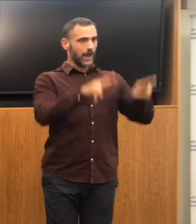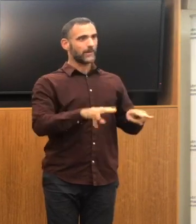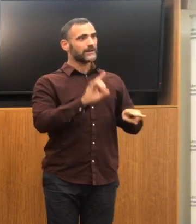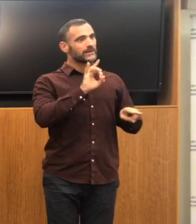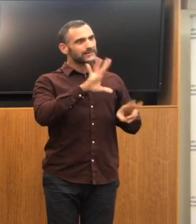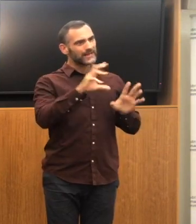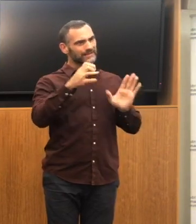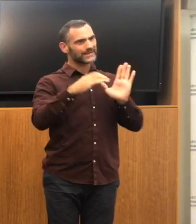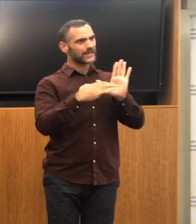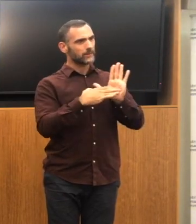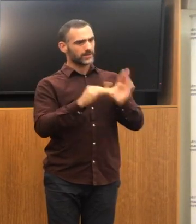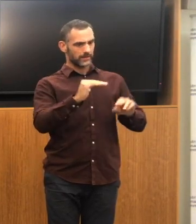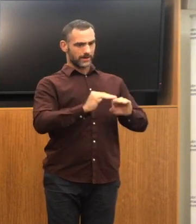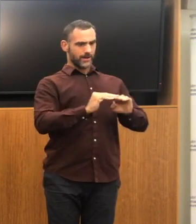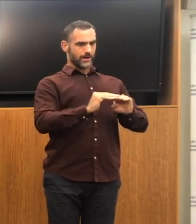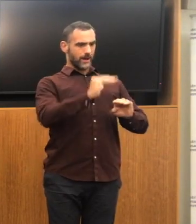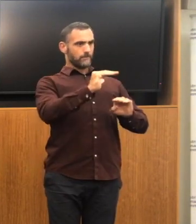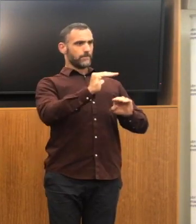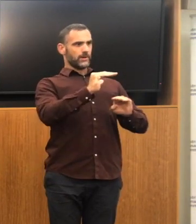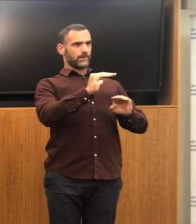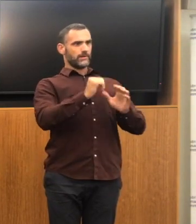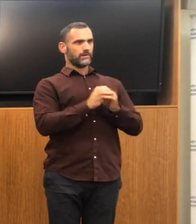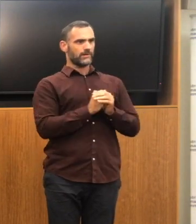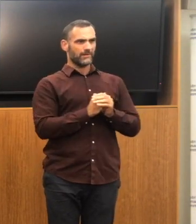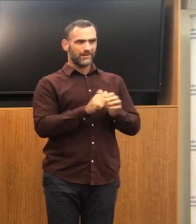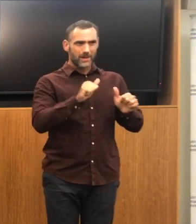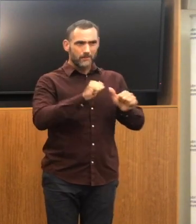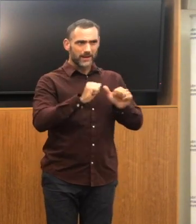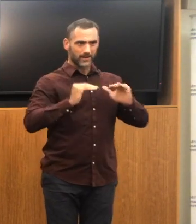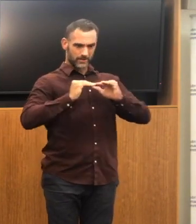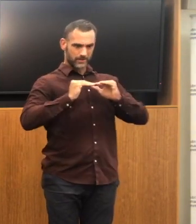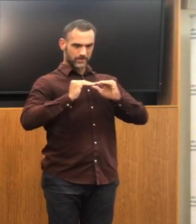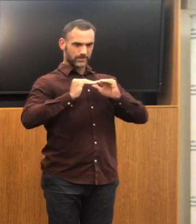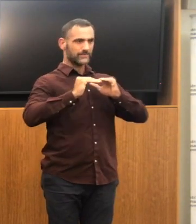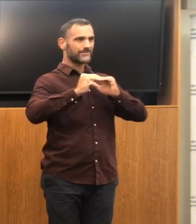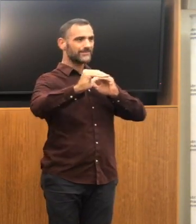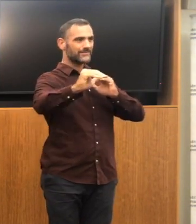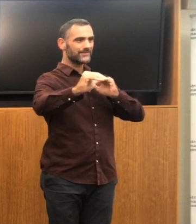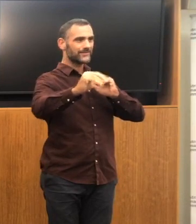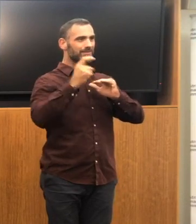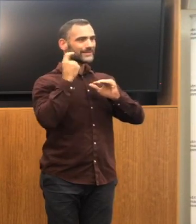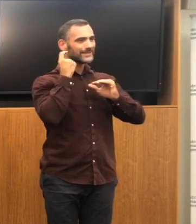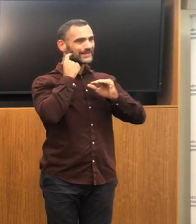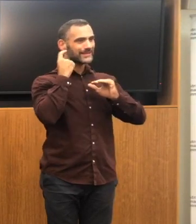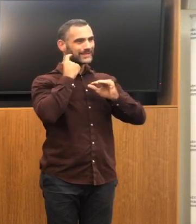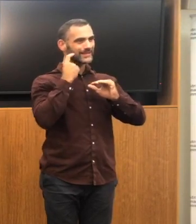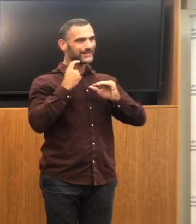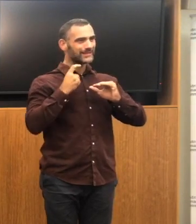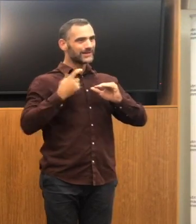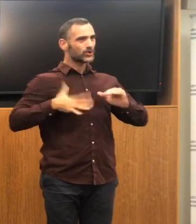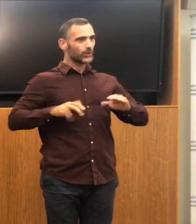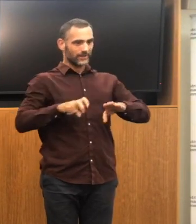just built at a lower level, then it serves everybody, people with disabilities, older people, someone who might